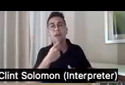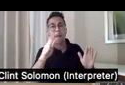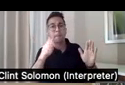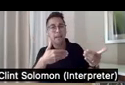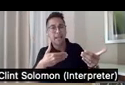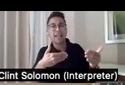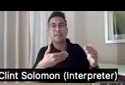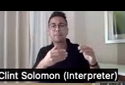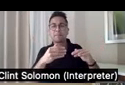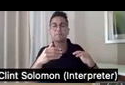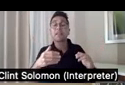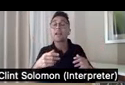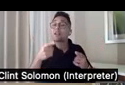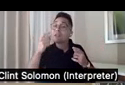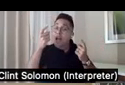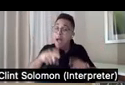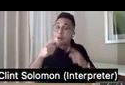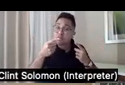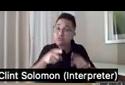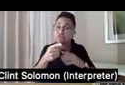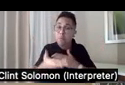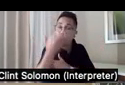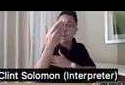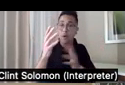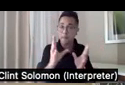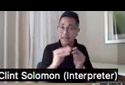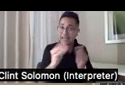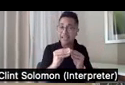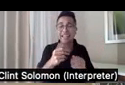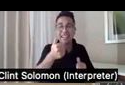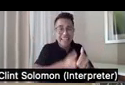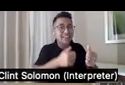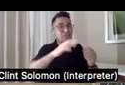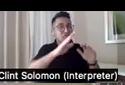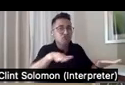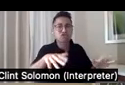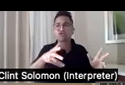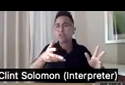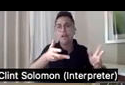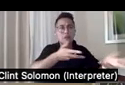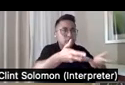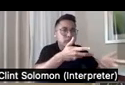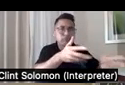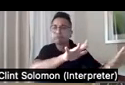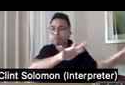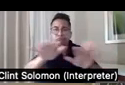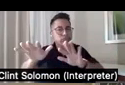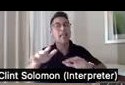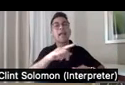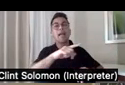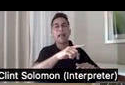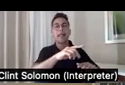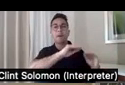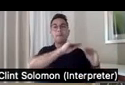morning meeting as each of the children handled different materials they placed it in that red bin